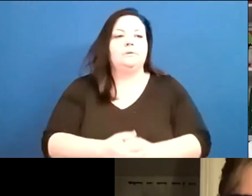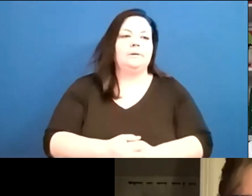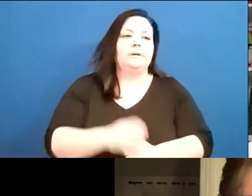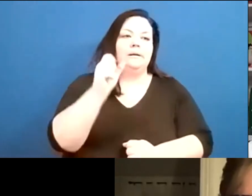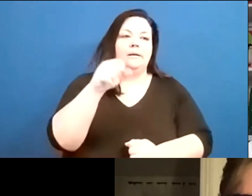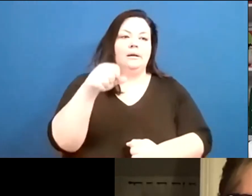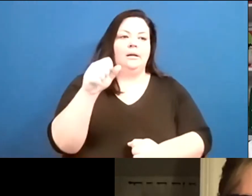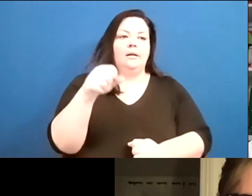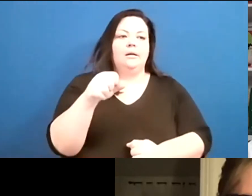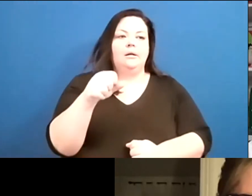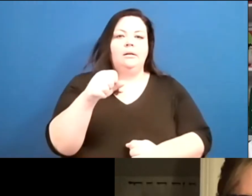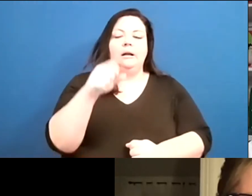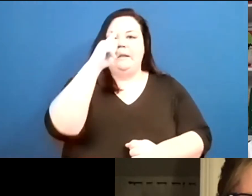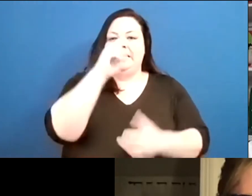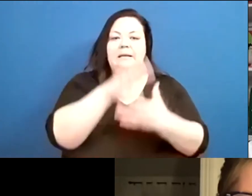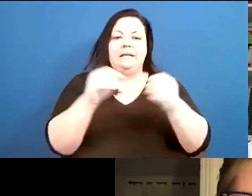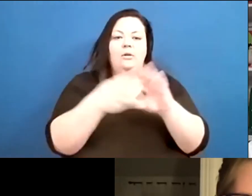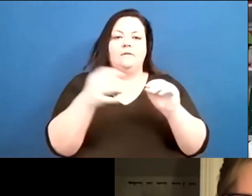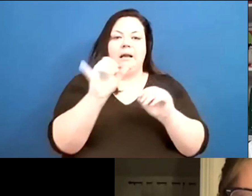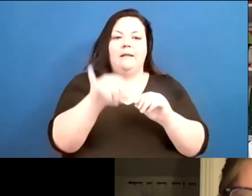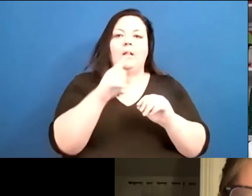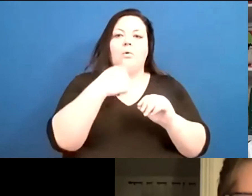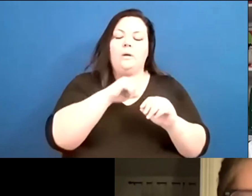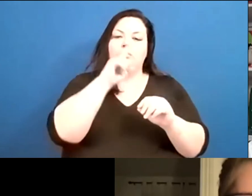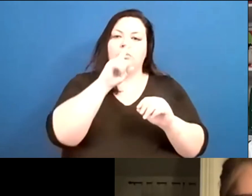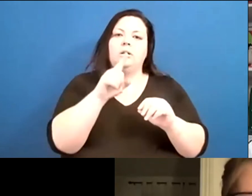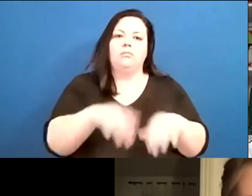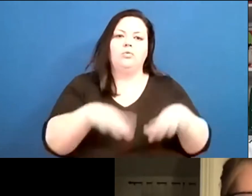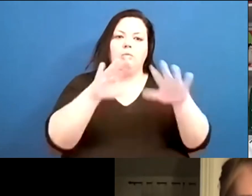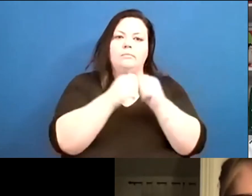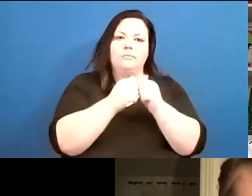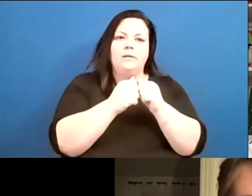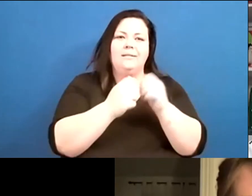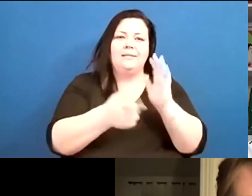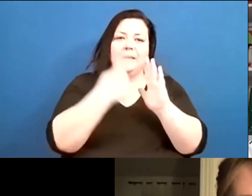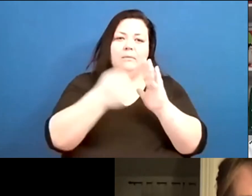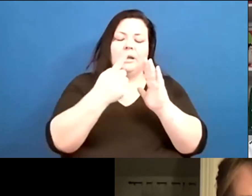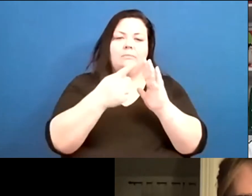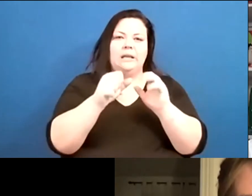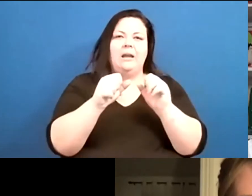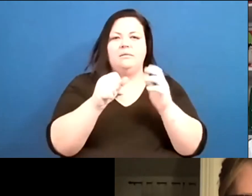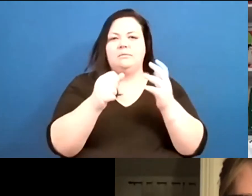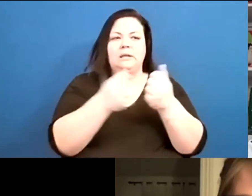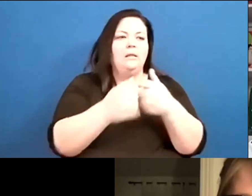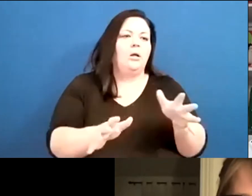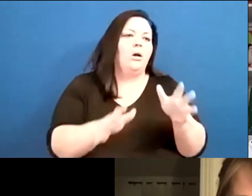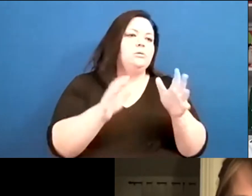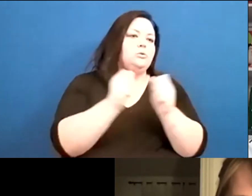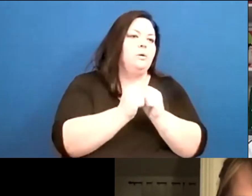narratives like that are really what we grow up to and sometimes we can kind of get lost in, um, trying to make things weird